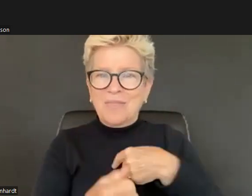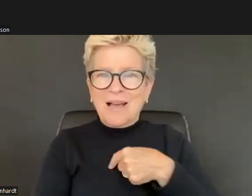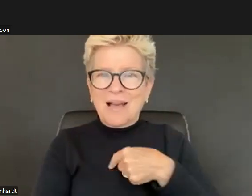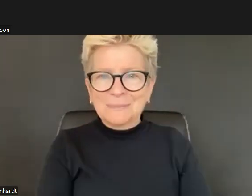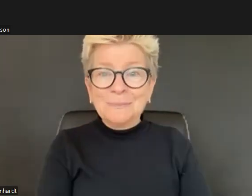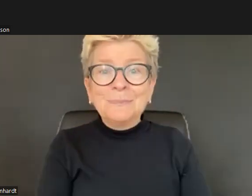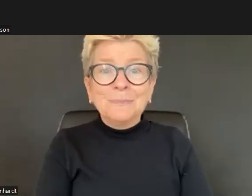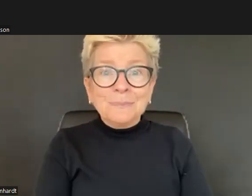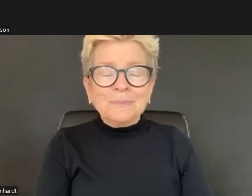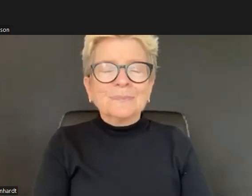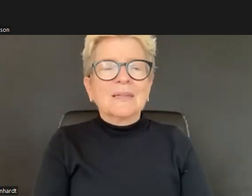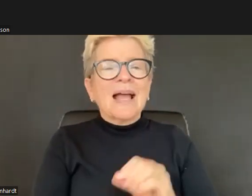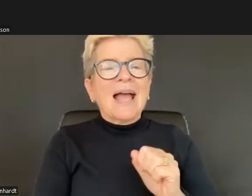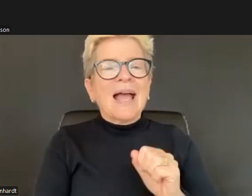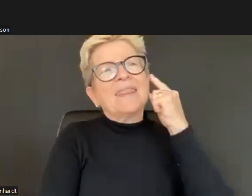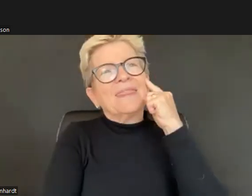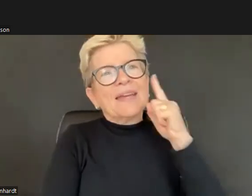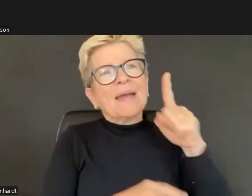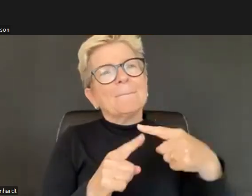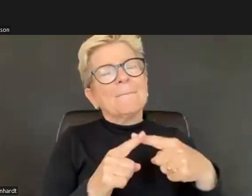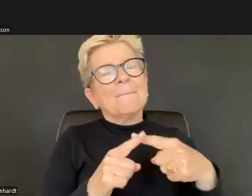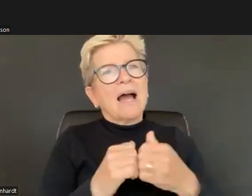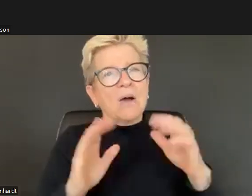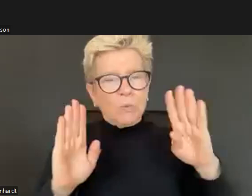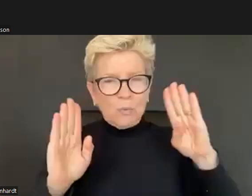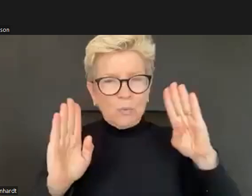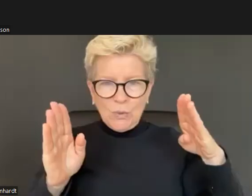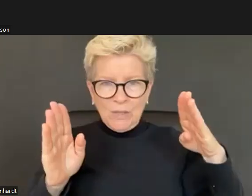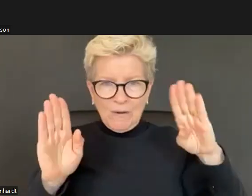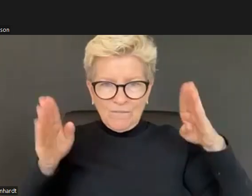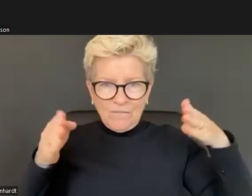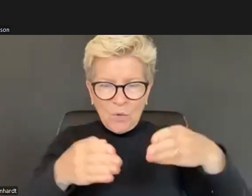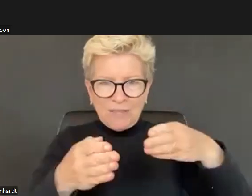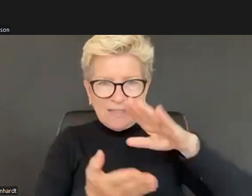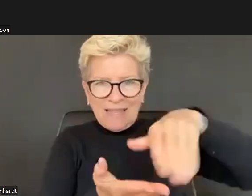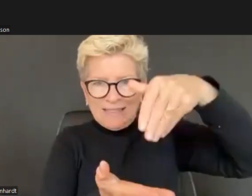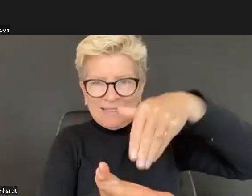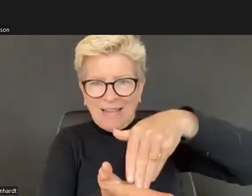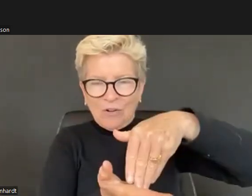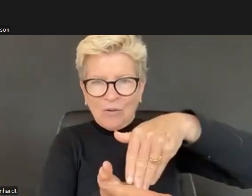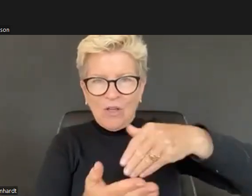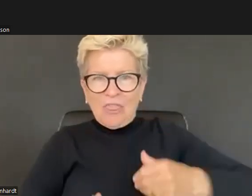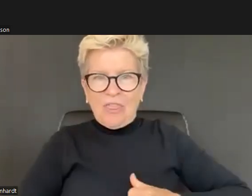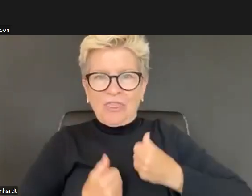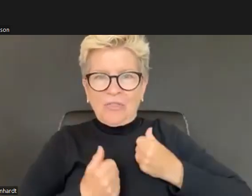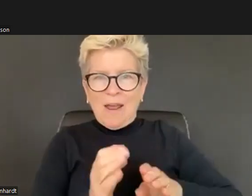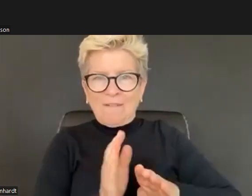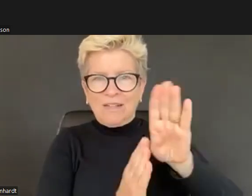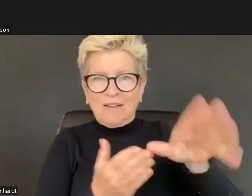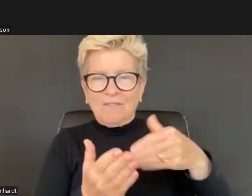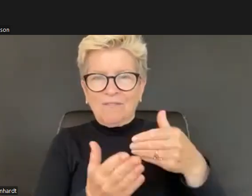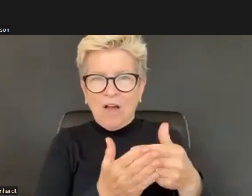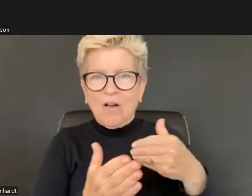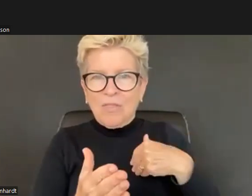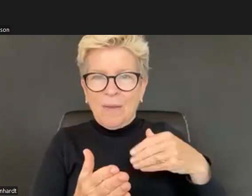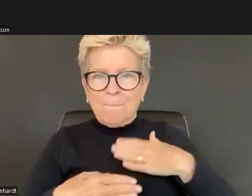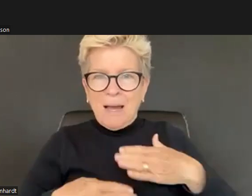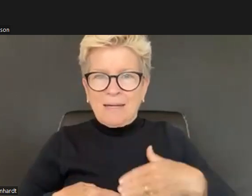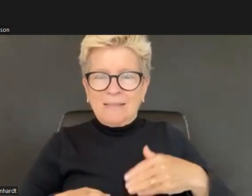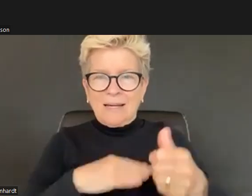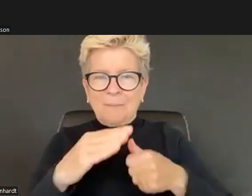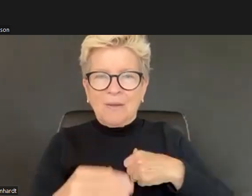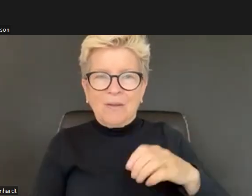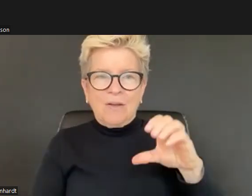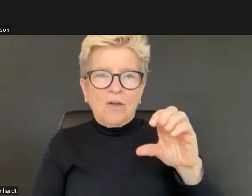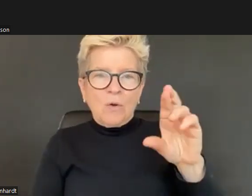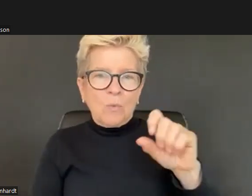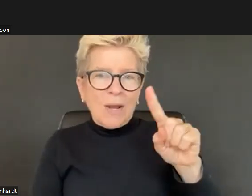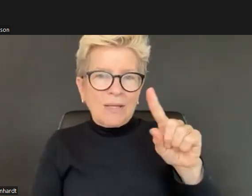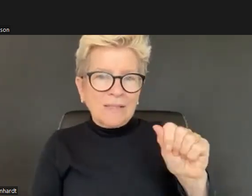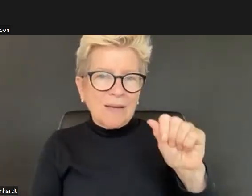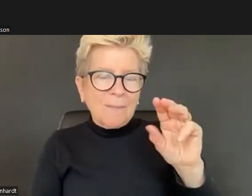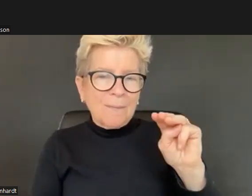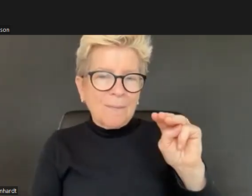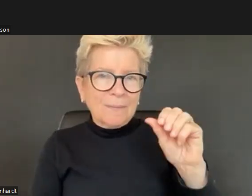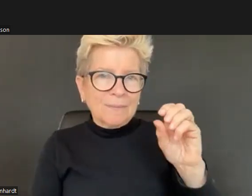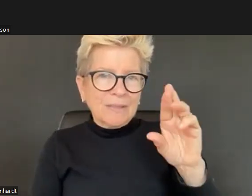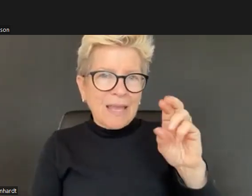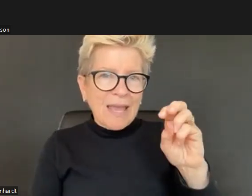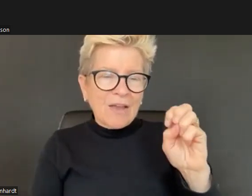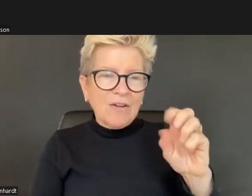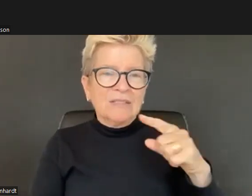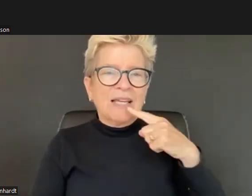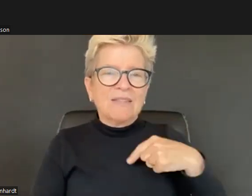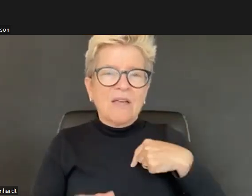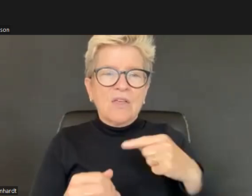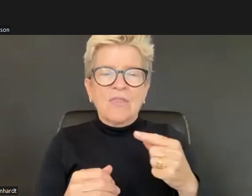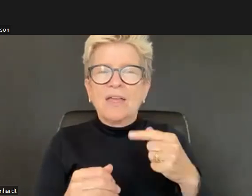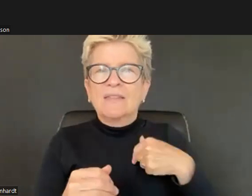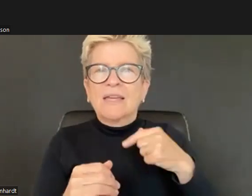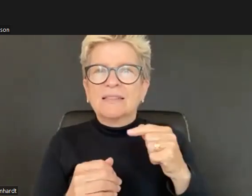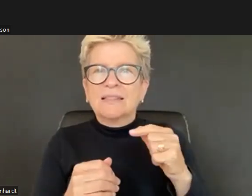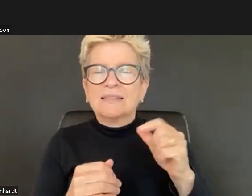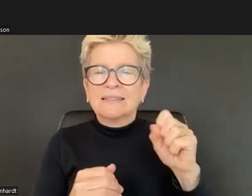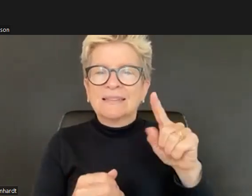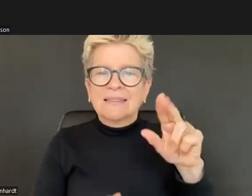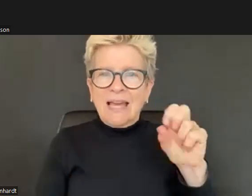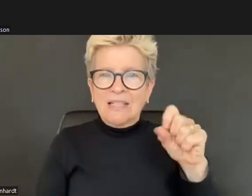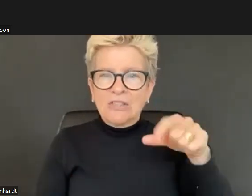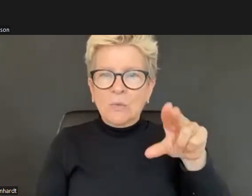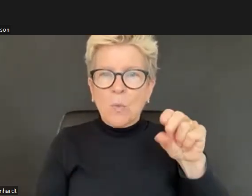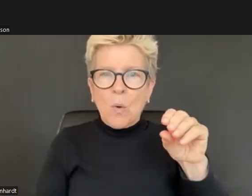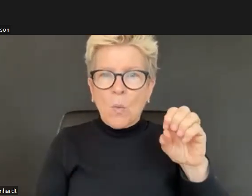With us while we're learning.